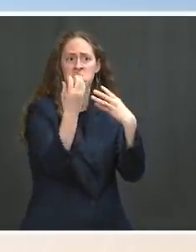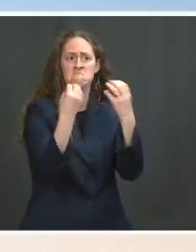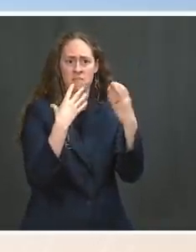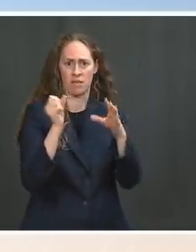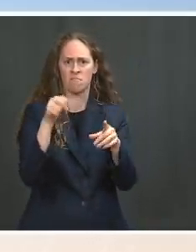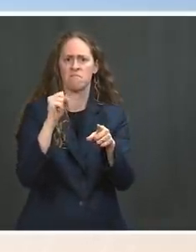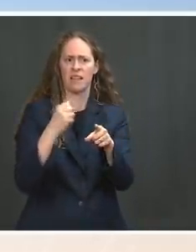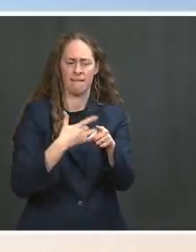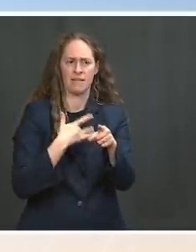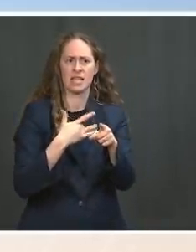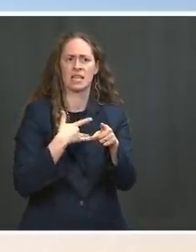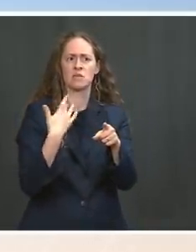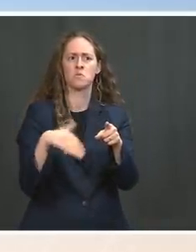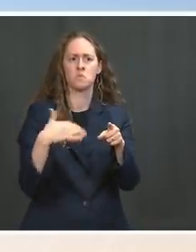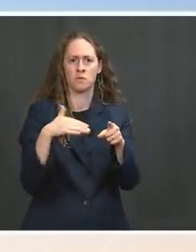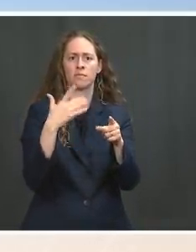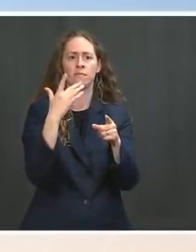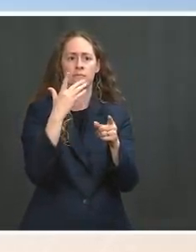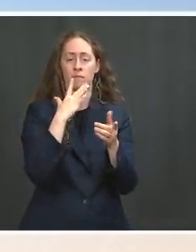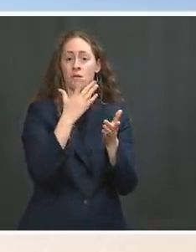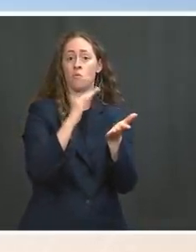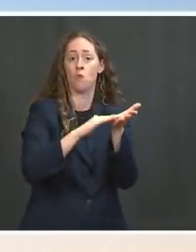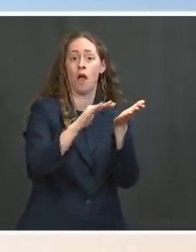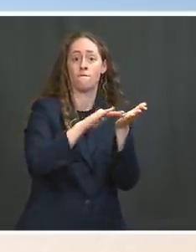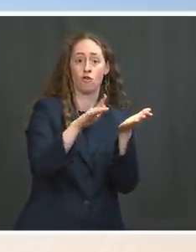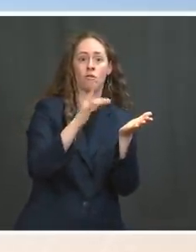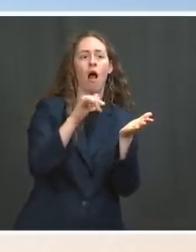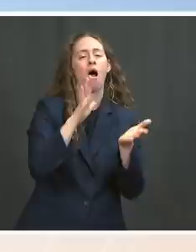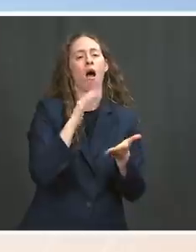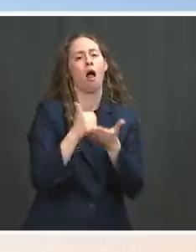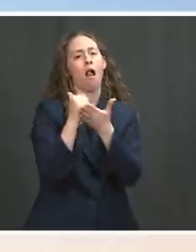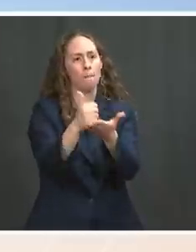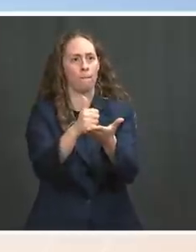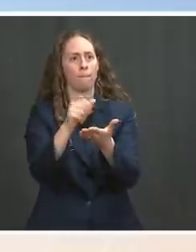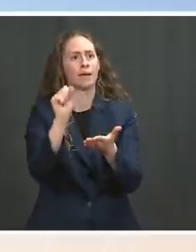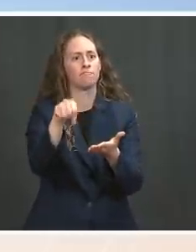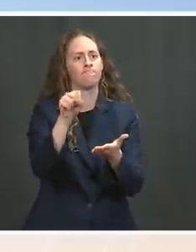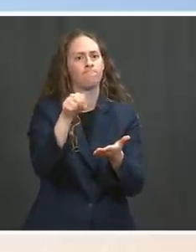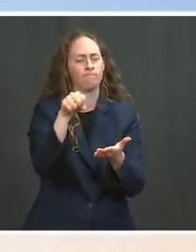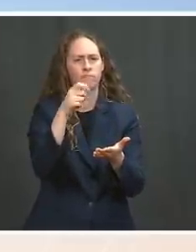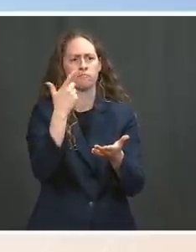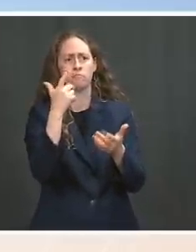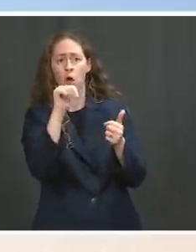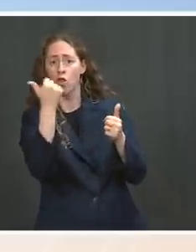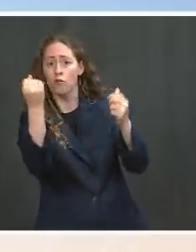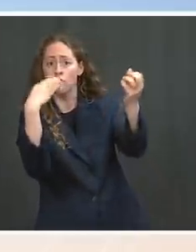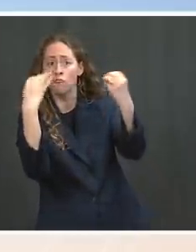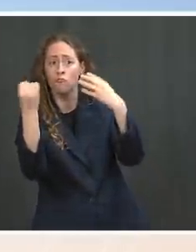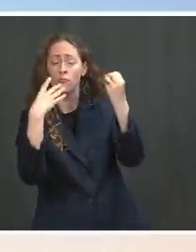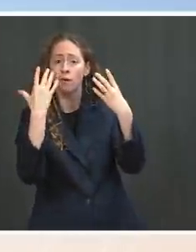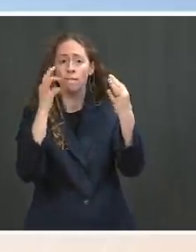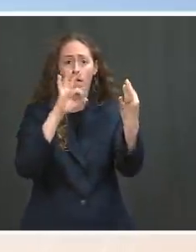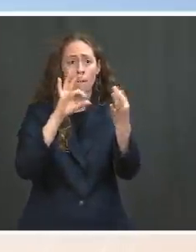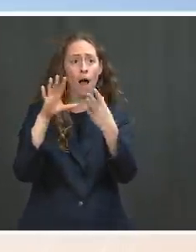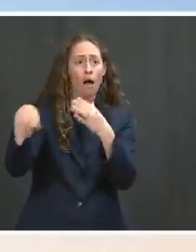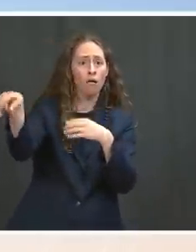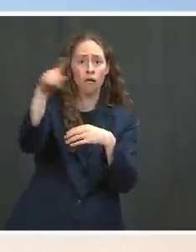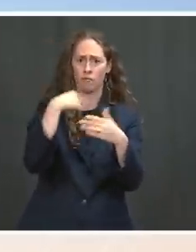and so I will be closely looking for feedback both from companies and from states on how that's going. Ms. Psaki: anything you want to add?